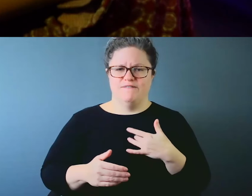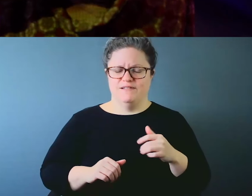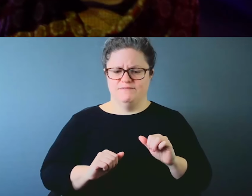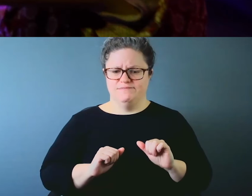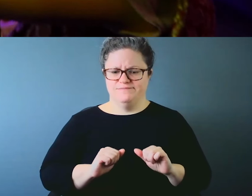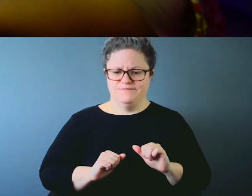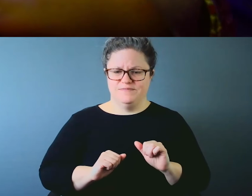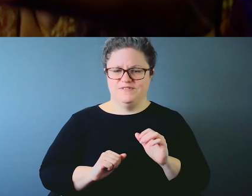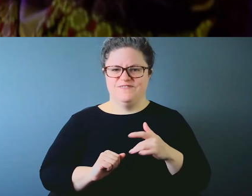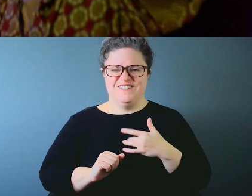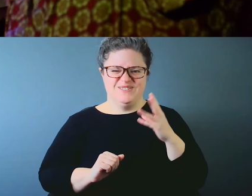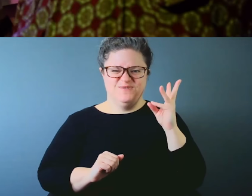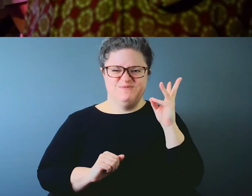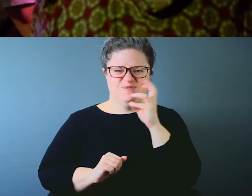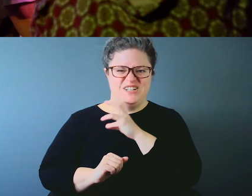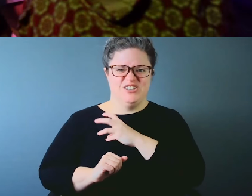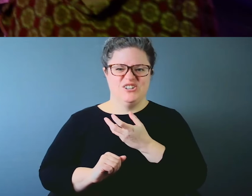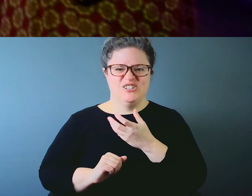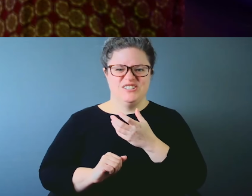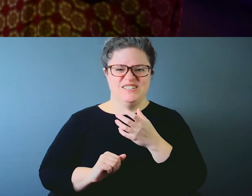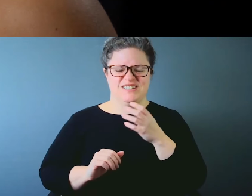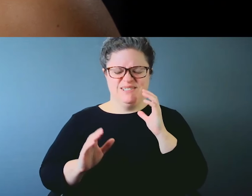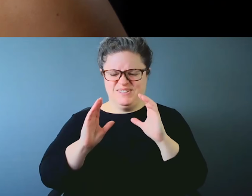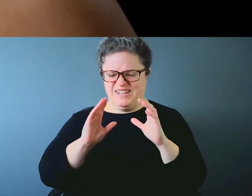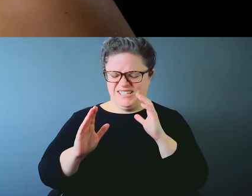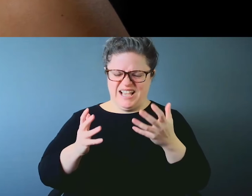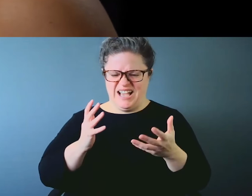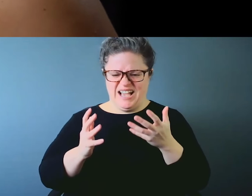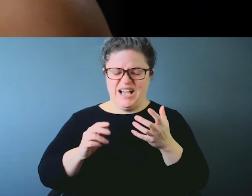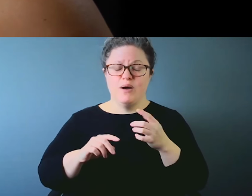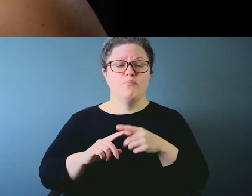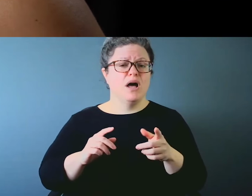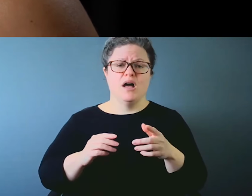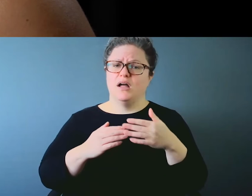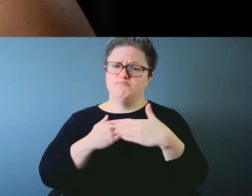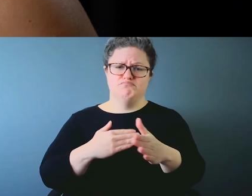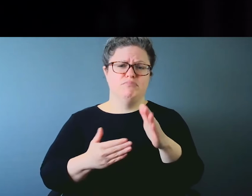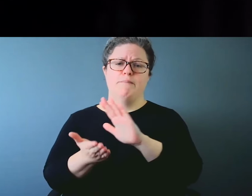feels weird to have those bumps. But then after that, it does become the new norm.